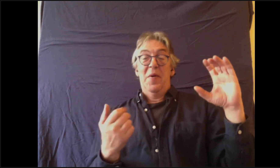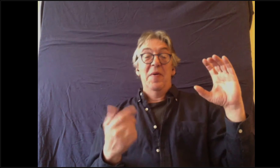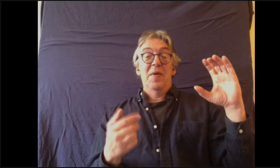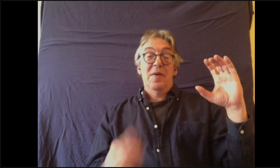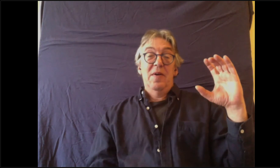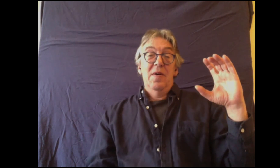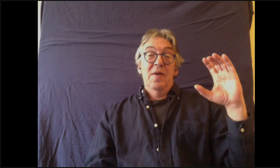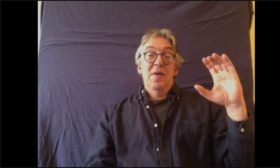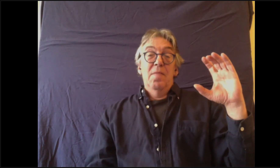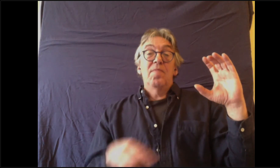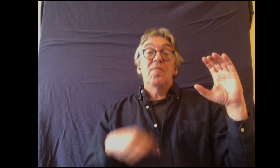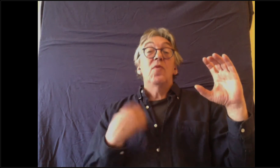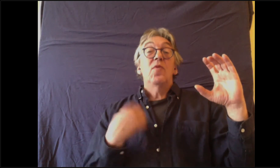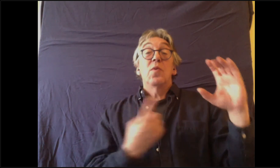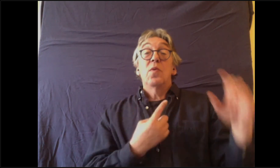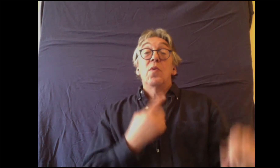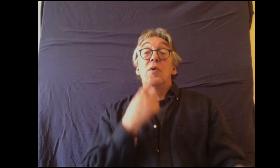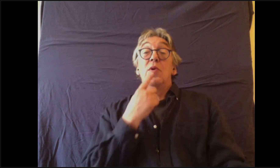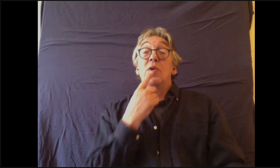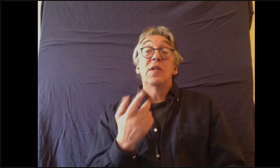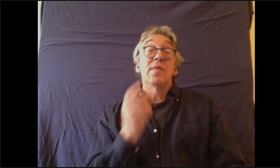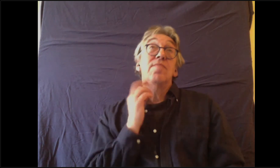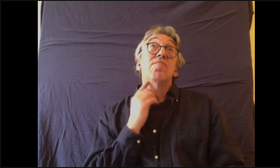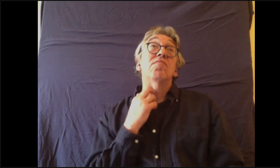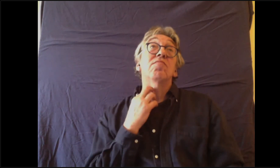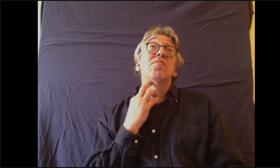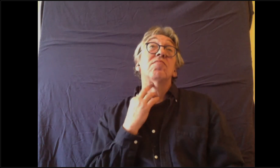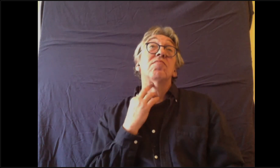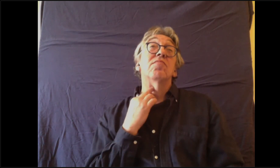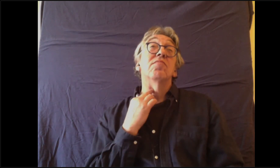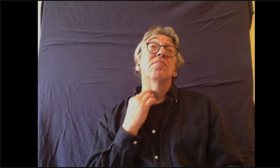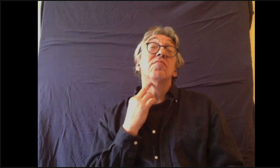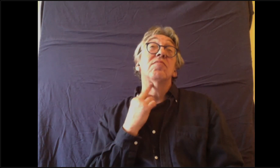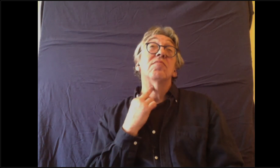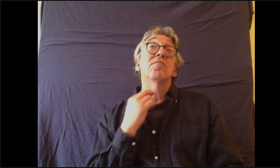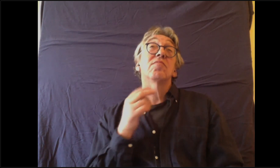we said that why don't we make a new consortium